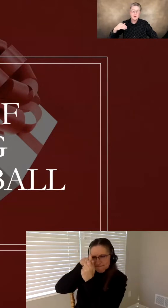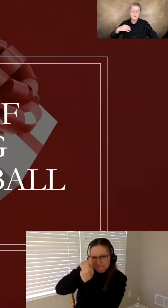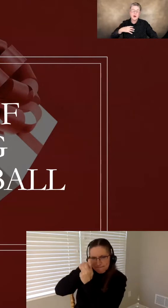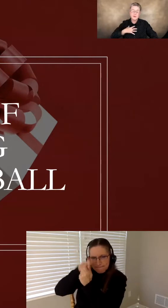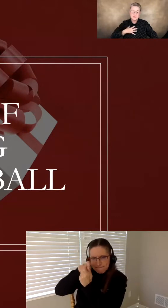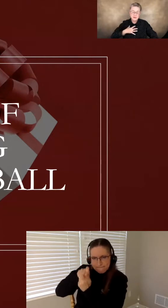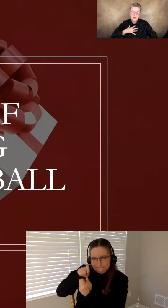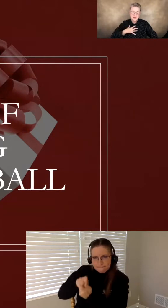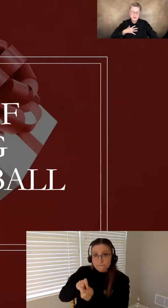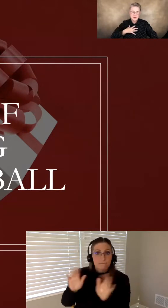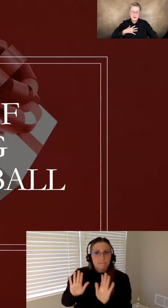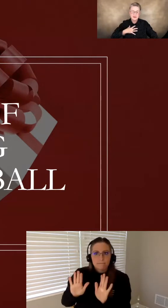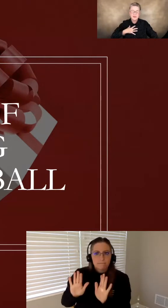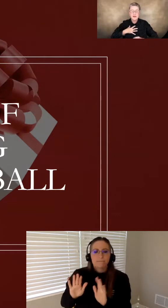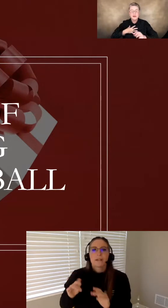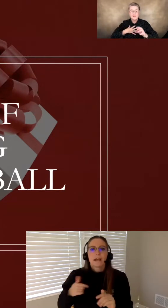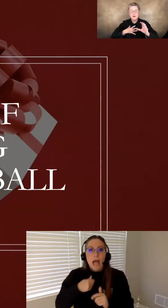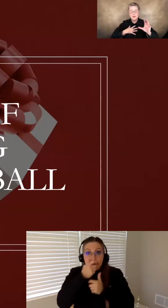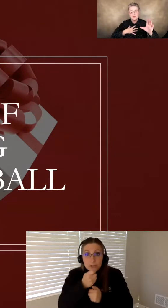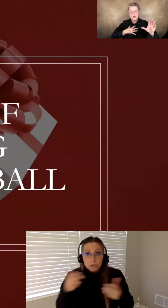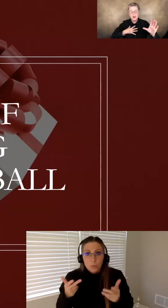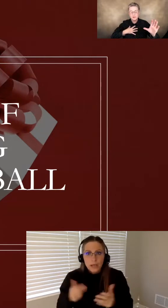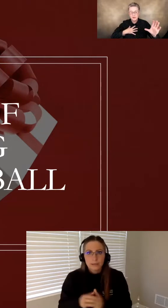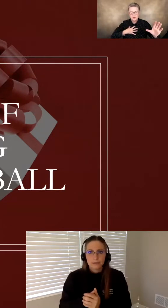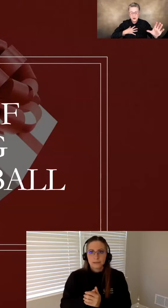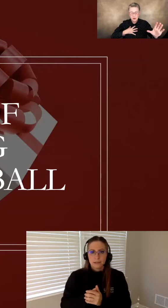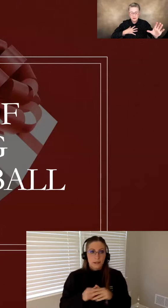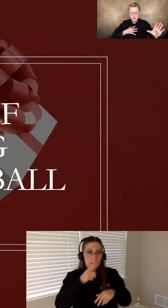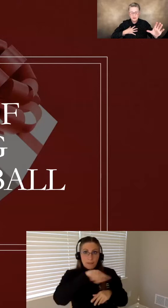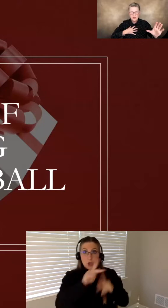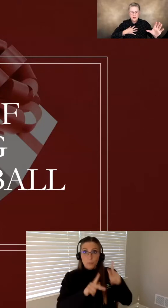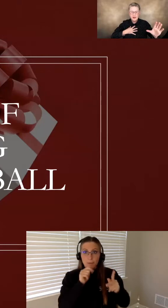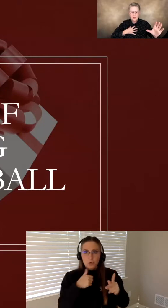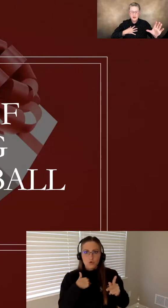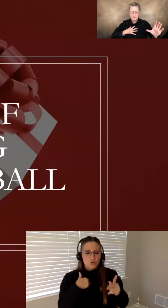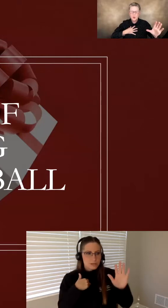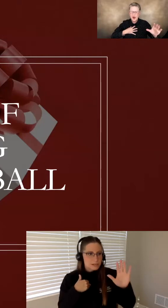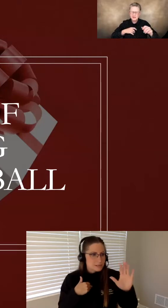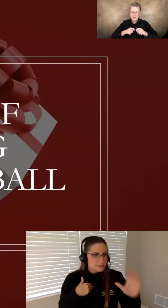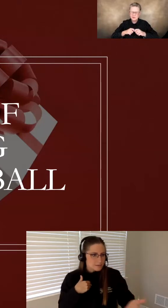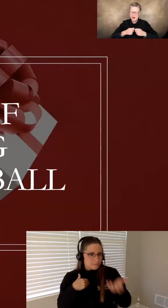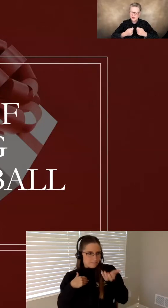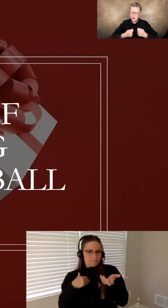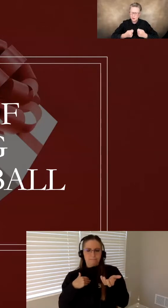what I'm interested in is the people that picked the chocolate and why did they break it open